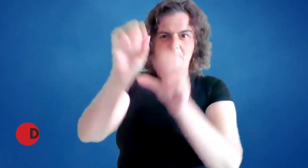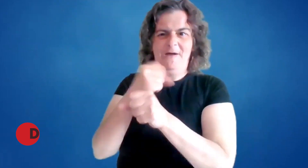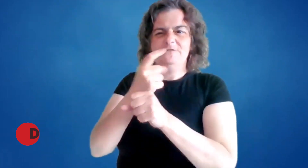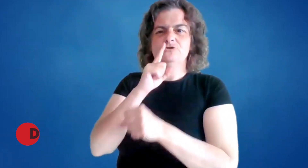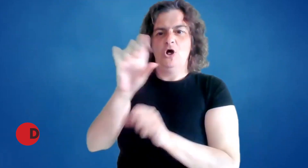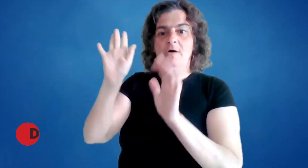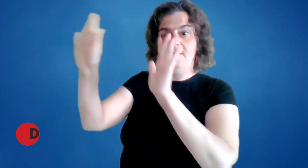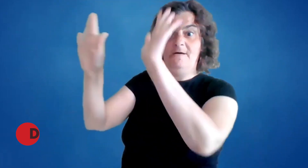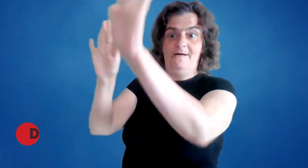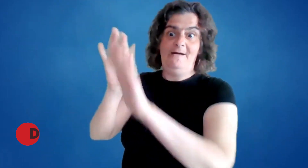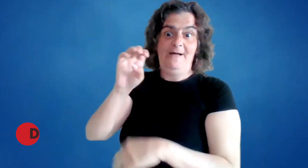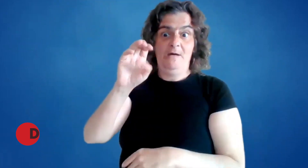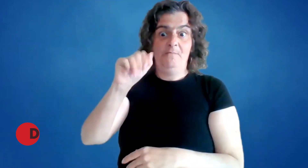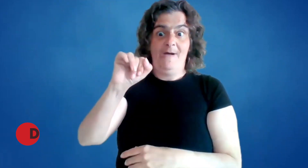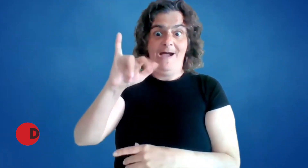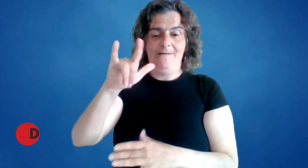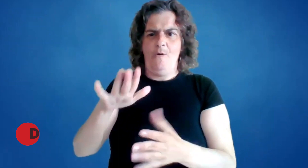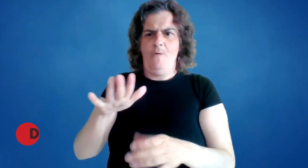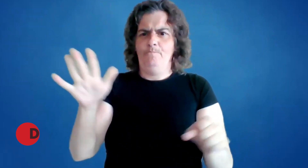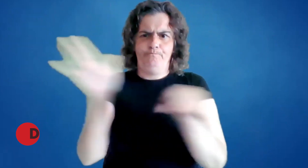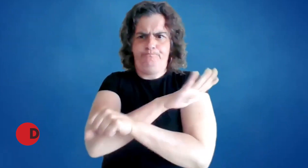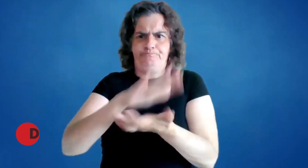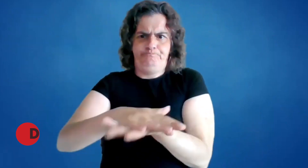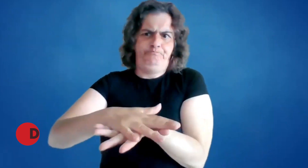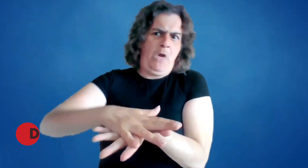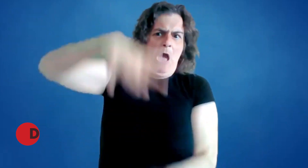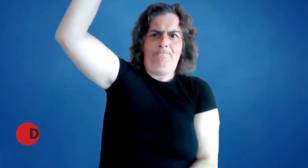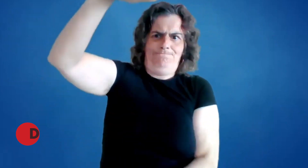We need to make sure that they get an overwhelming amount of mail from us,